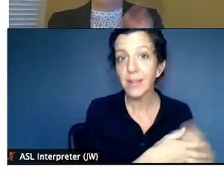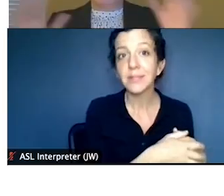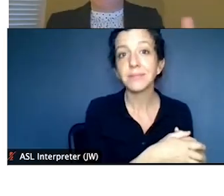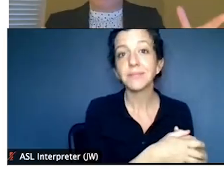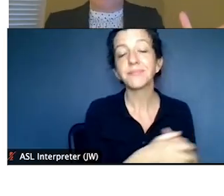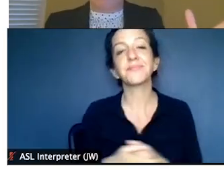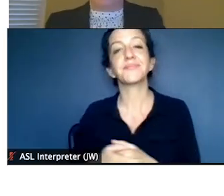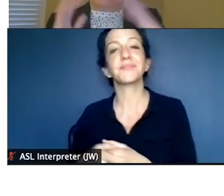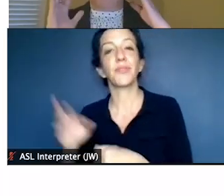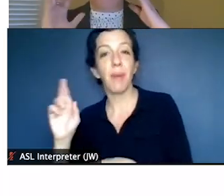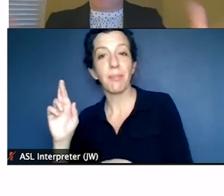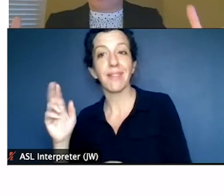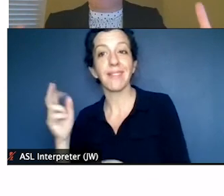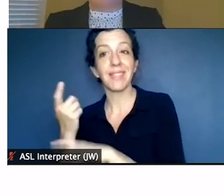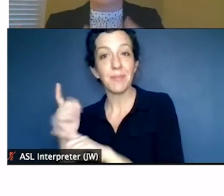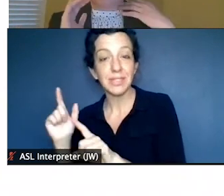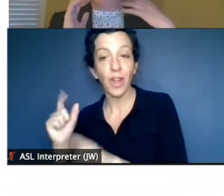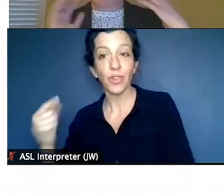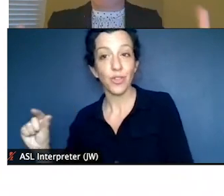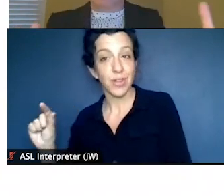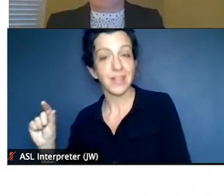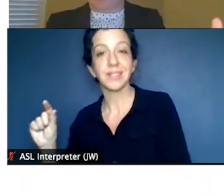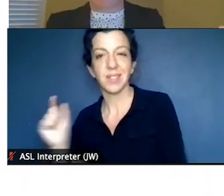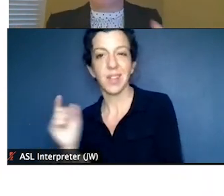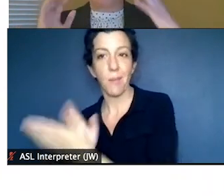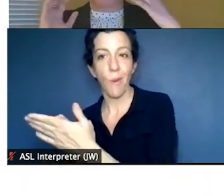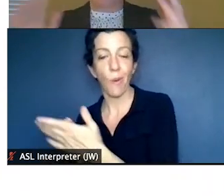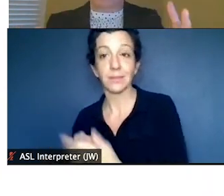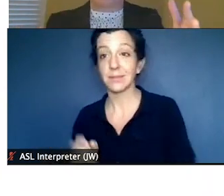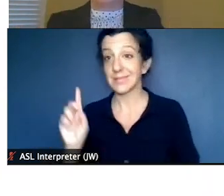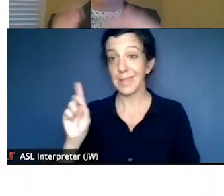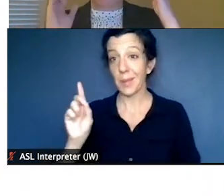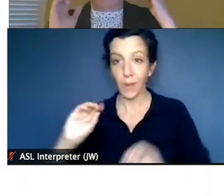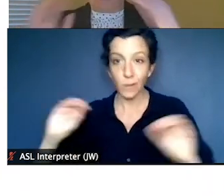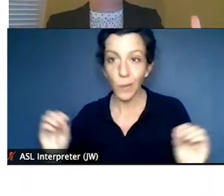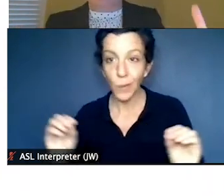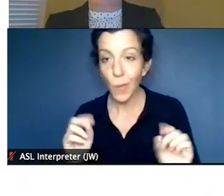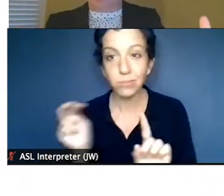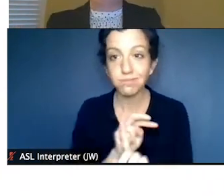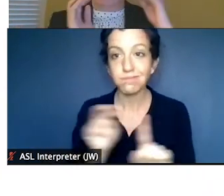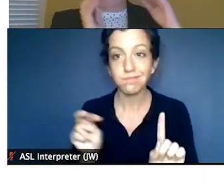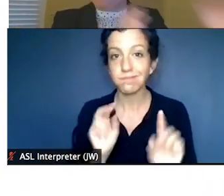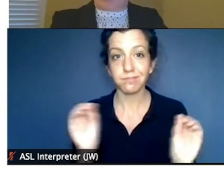This is always confusing, so I'm going to put it out there. So what I'm about to describe to you in terms of changes, if you want that to happen, you vote yes.